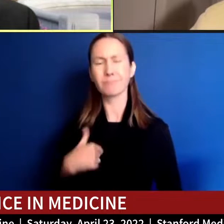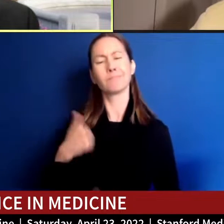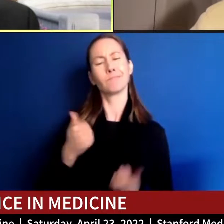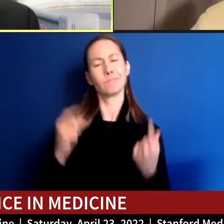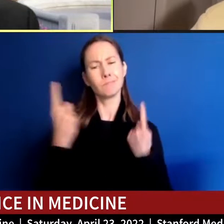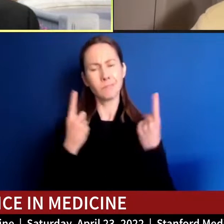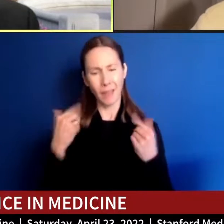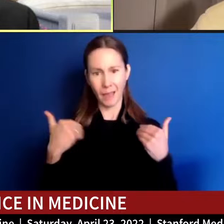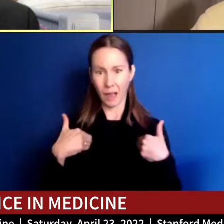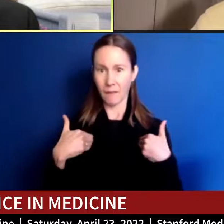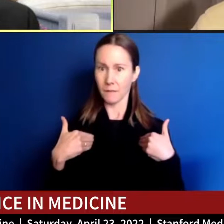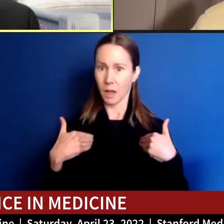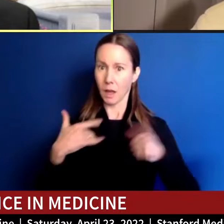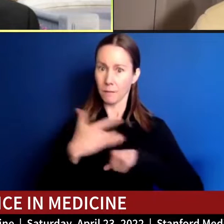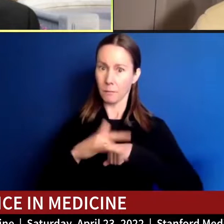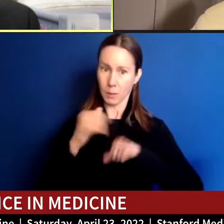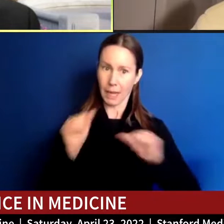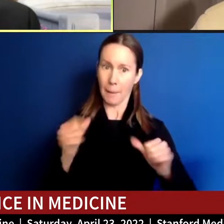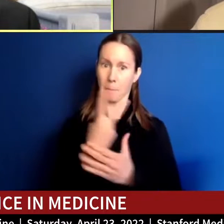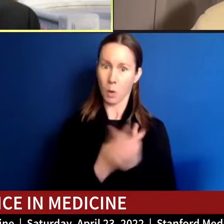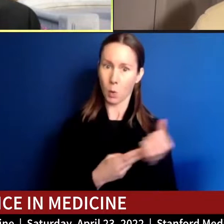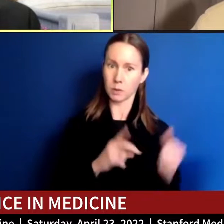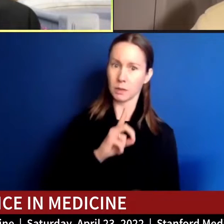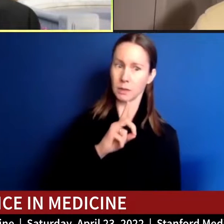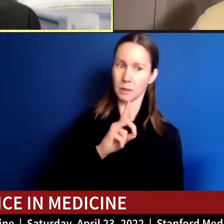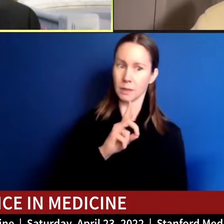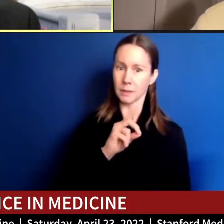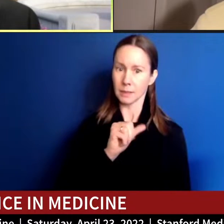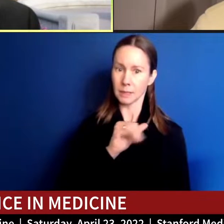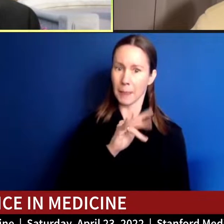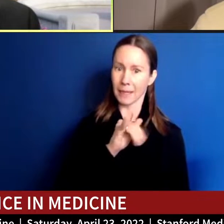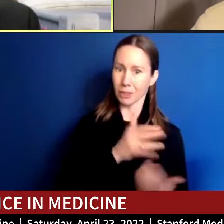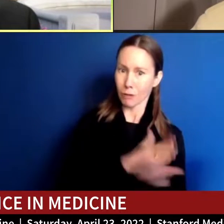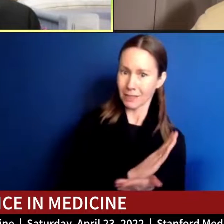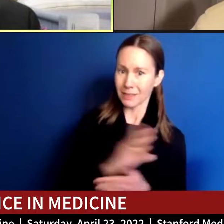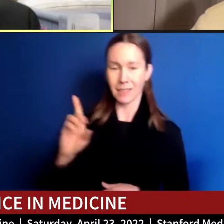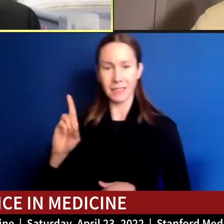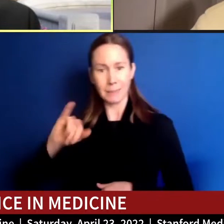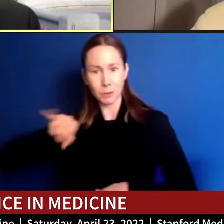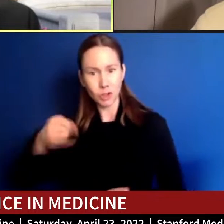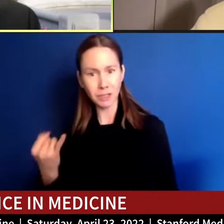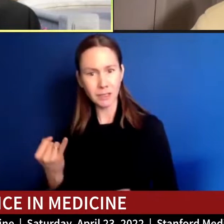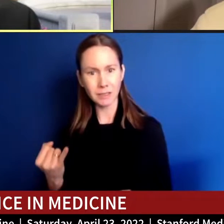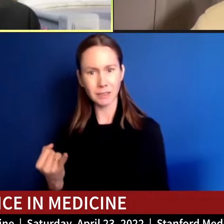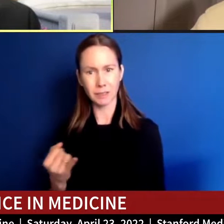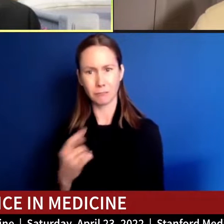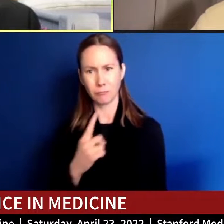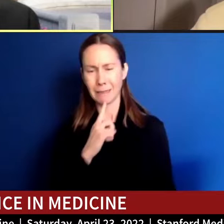because nothing changed for disabled people until discrimination was outlawed with Section